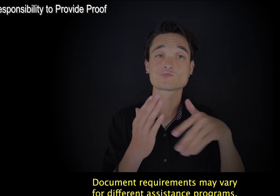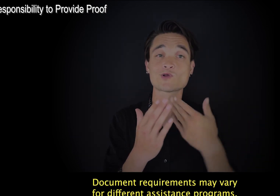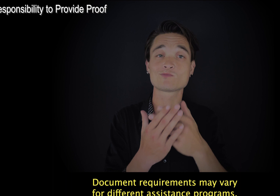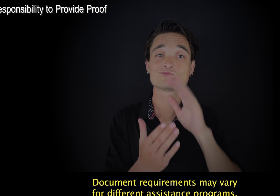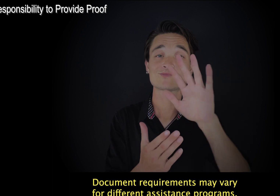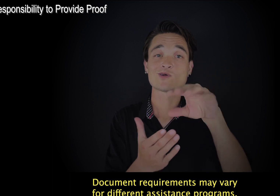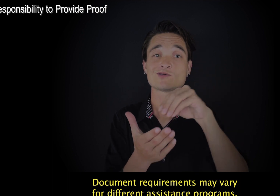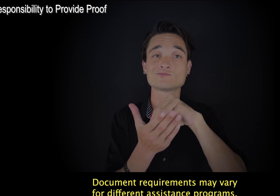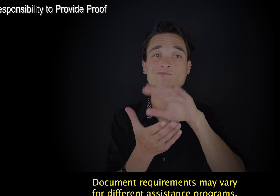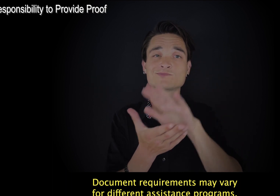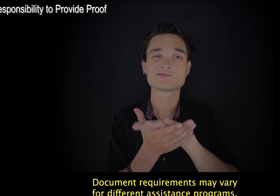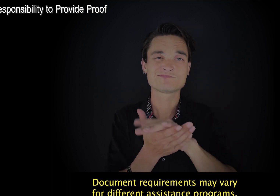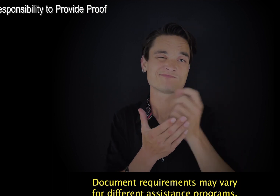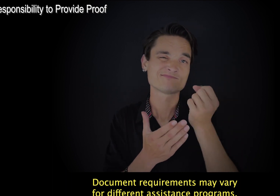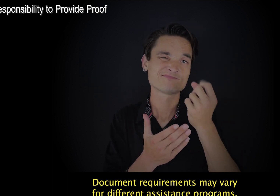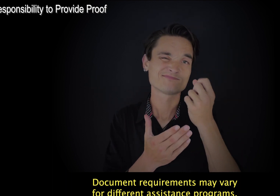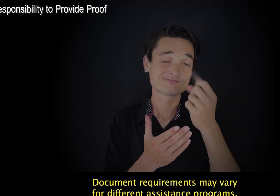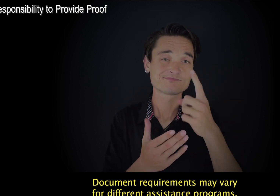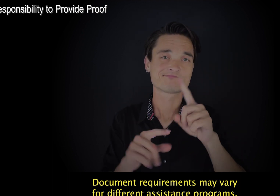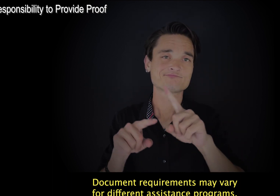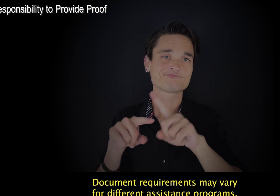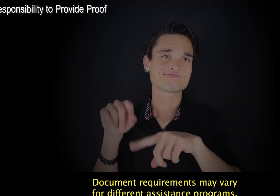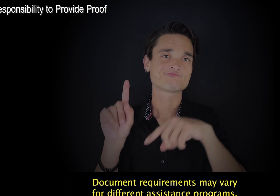Document requirements may vary for different assistance programs.